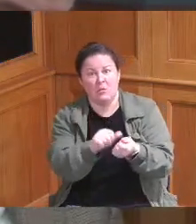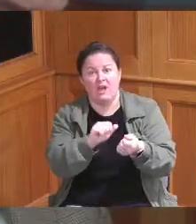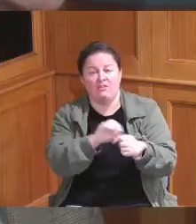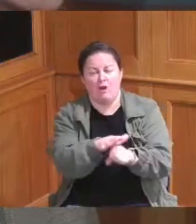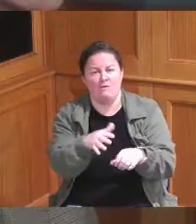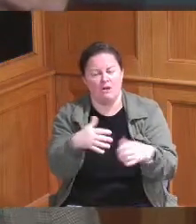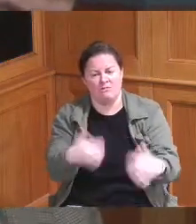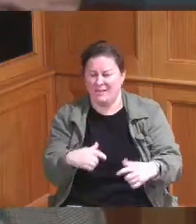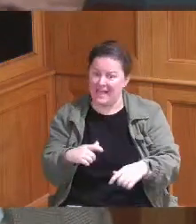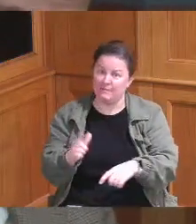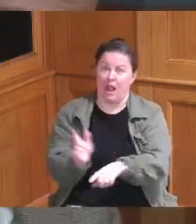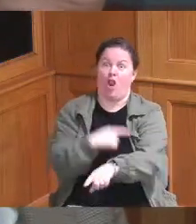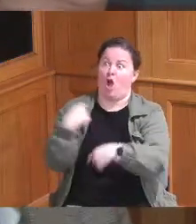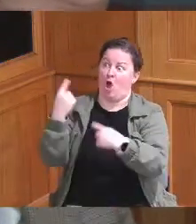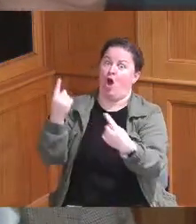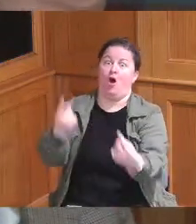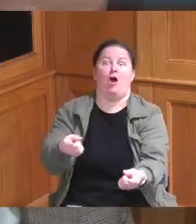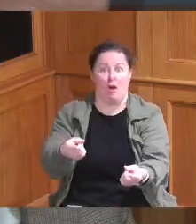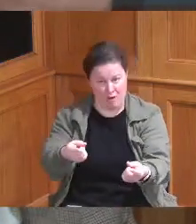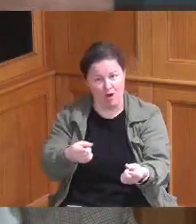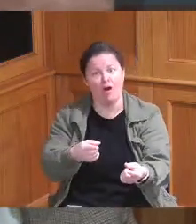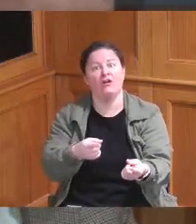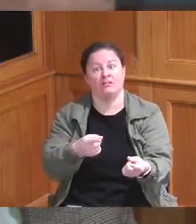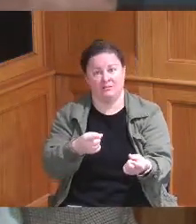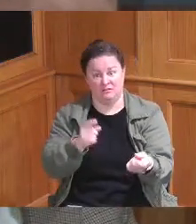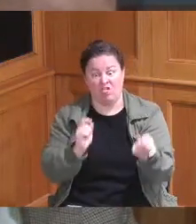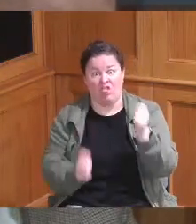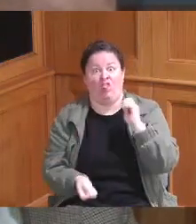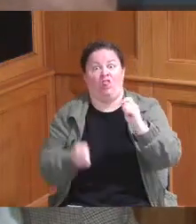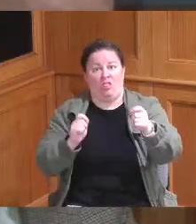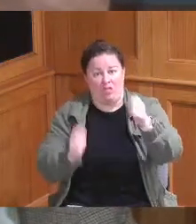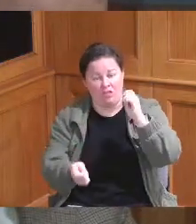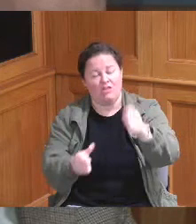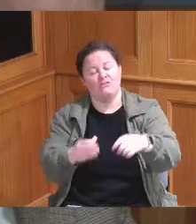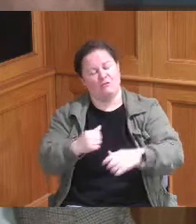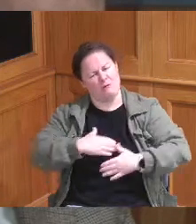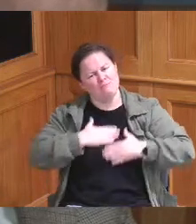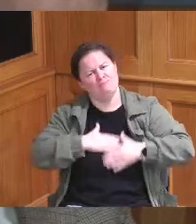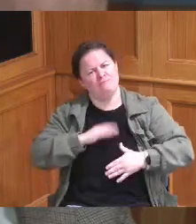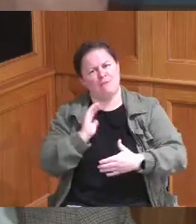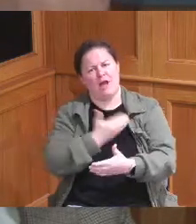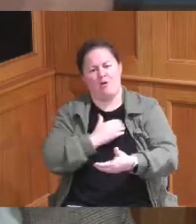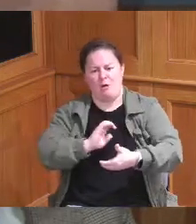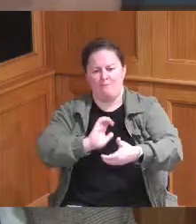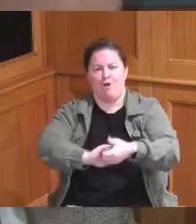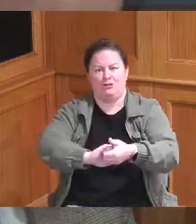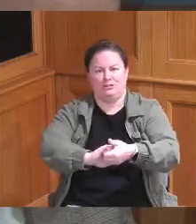want to appreciate our say that I'm appreciative of the partnership between public health and the